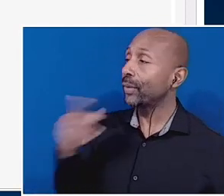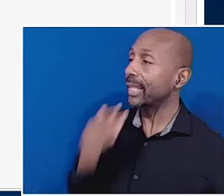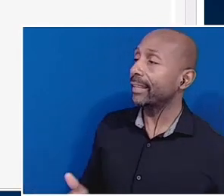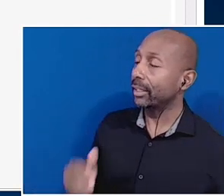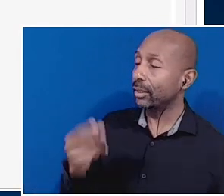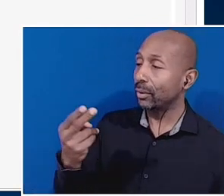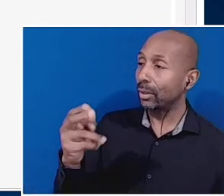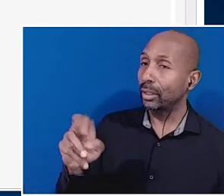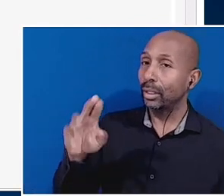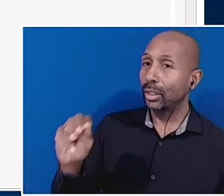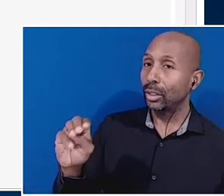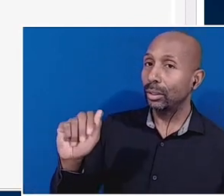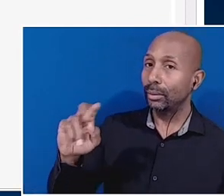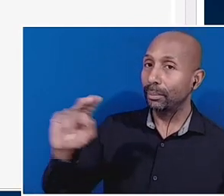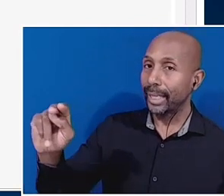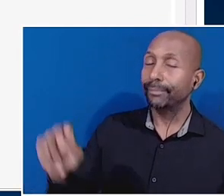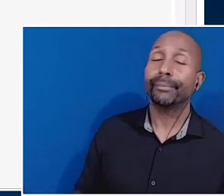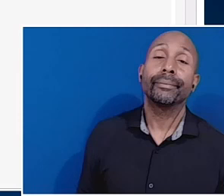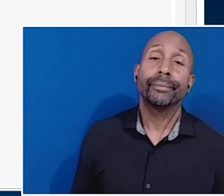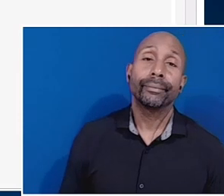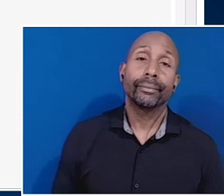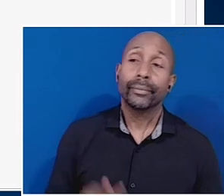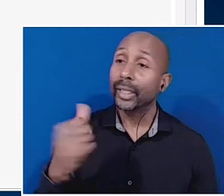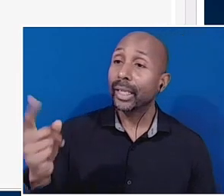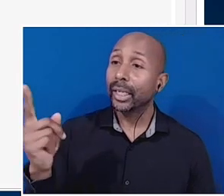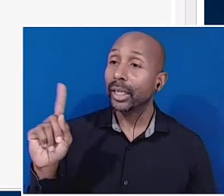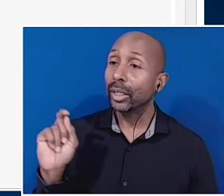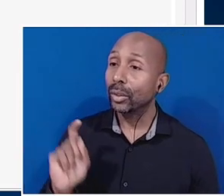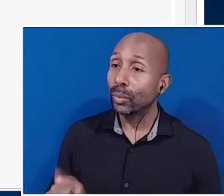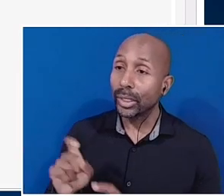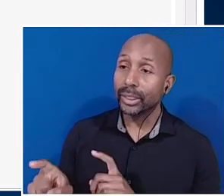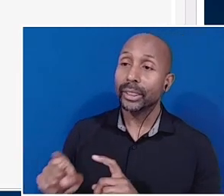Any questions? Comments? Barmak.